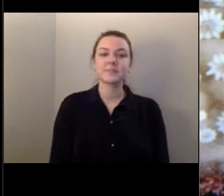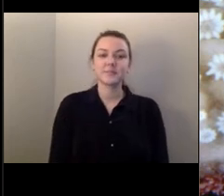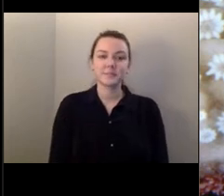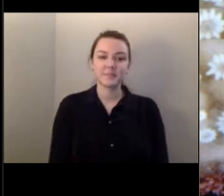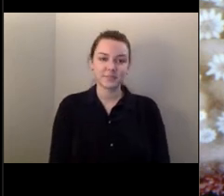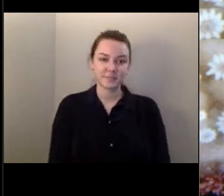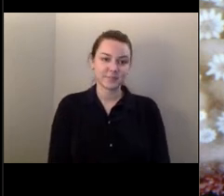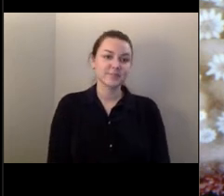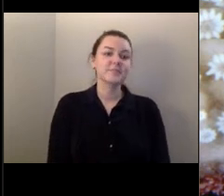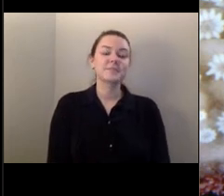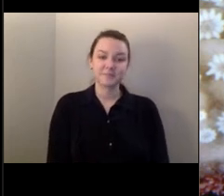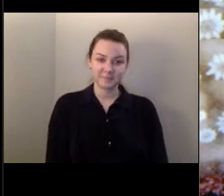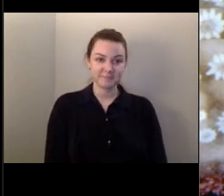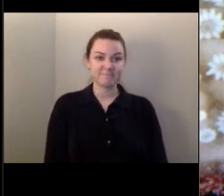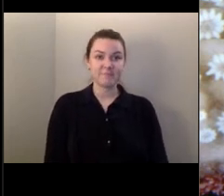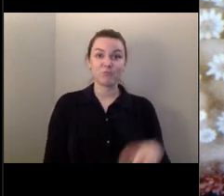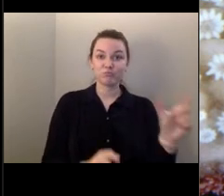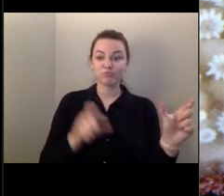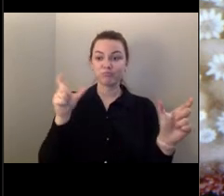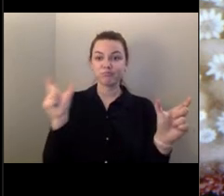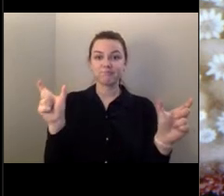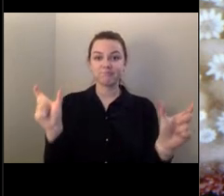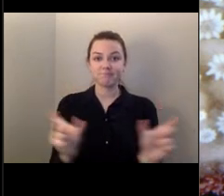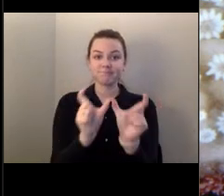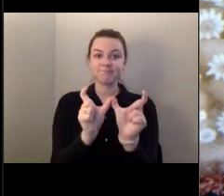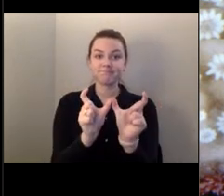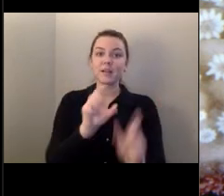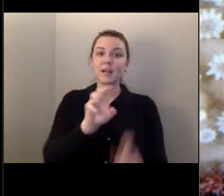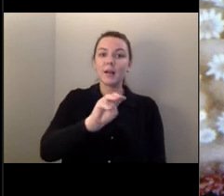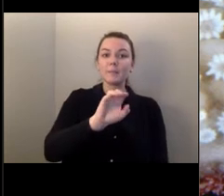So let's put it together. Repeat after me. Mālama ʻAina.